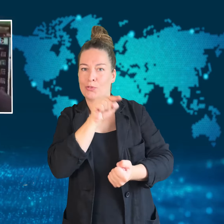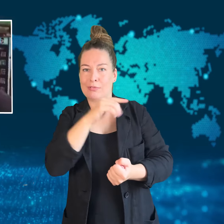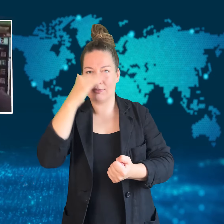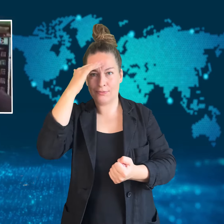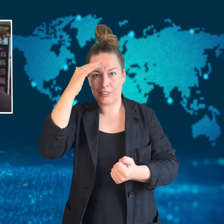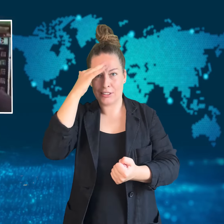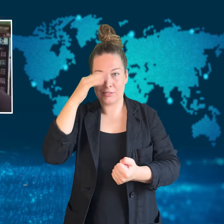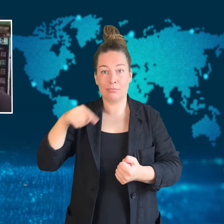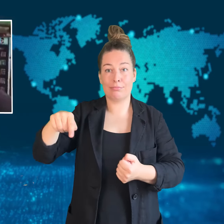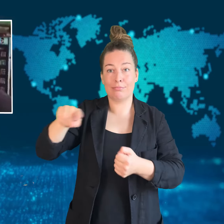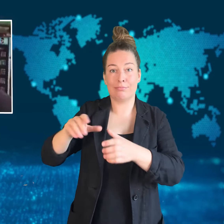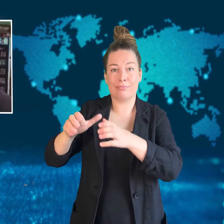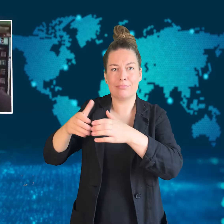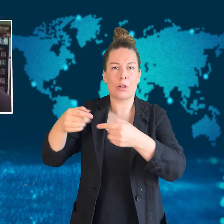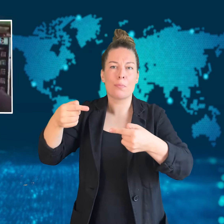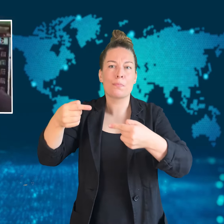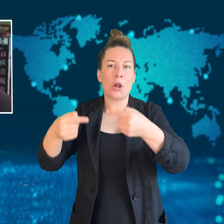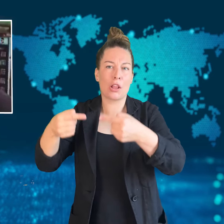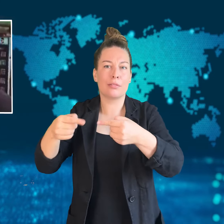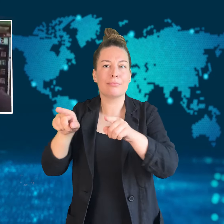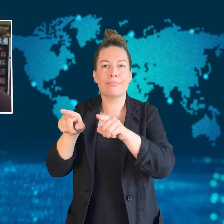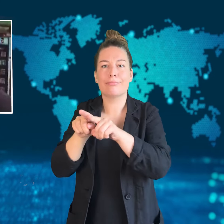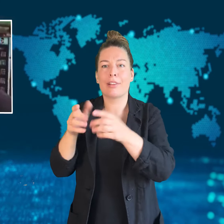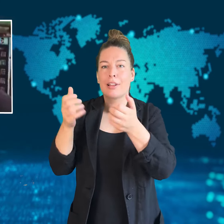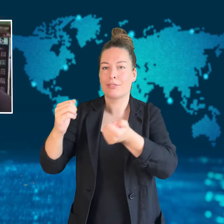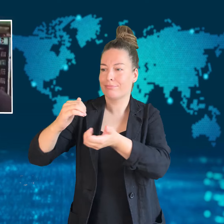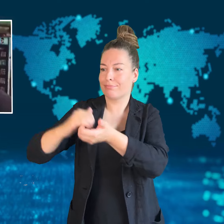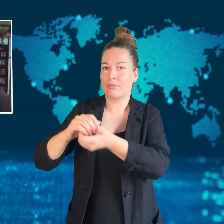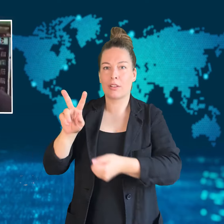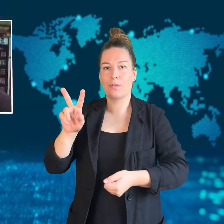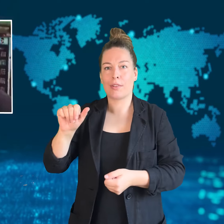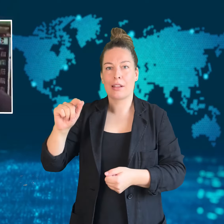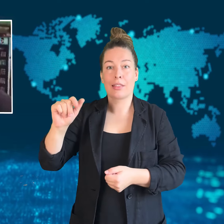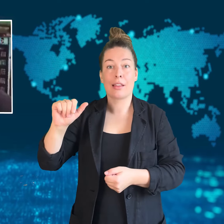They are associated with the country's nationalist political party,